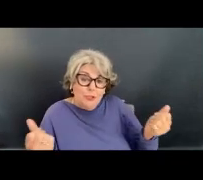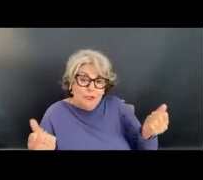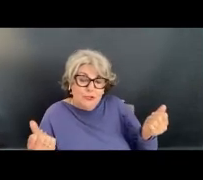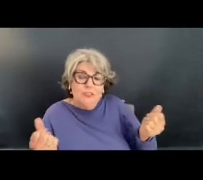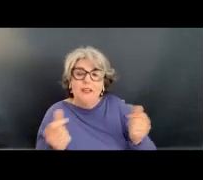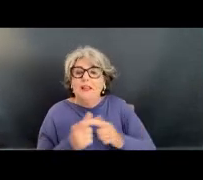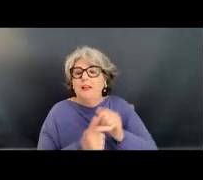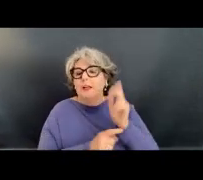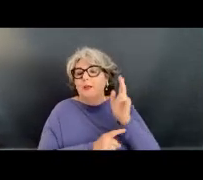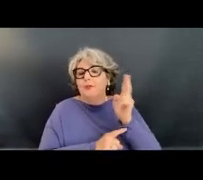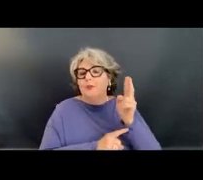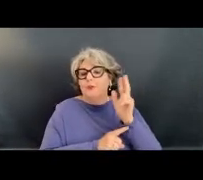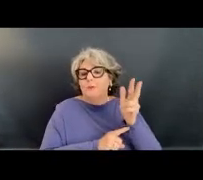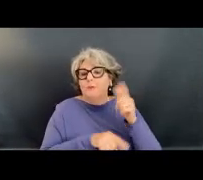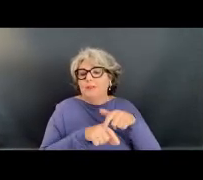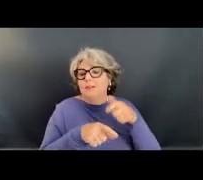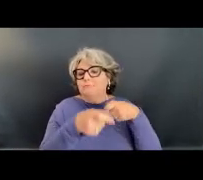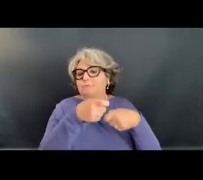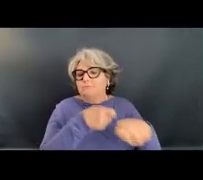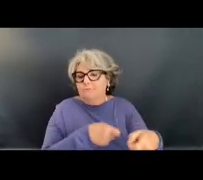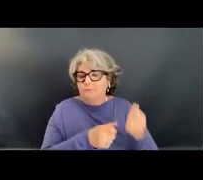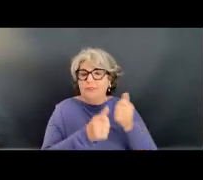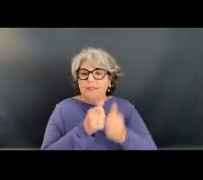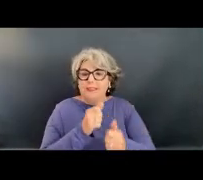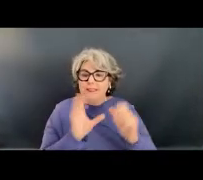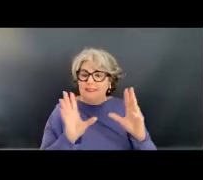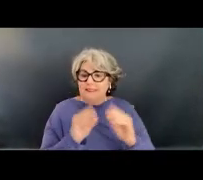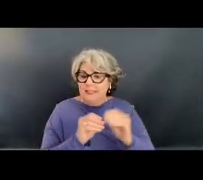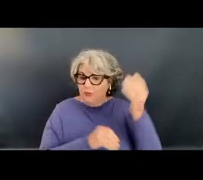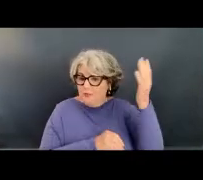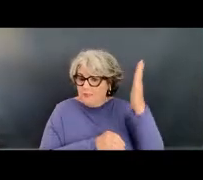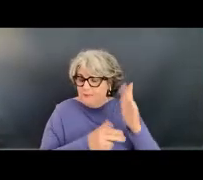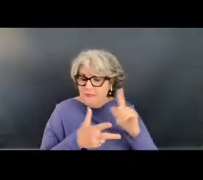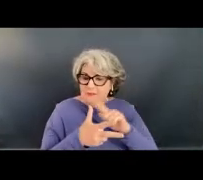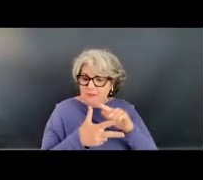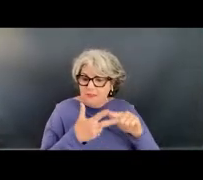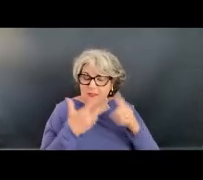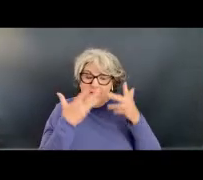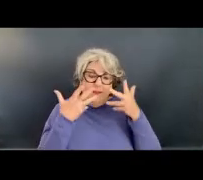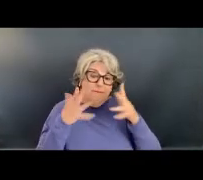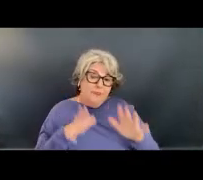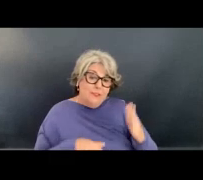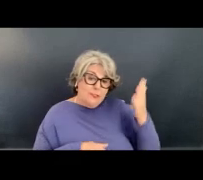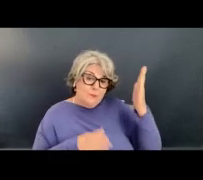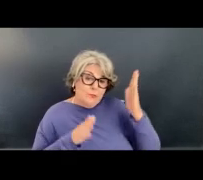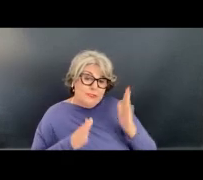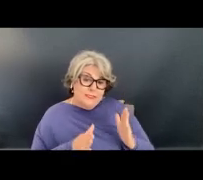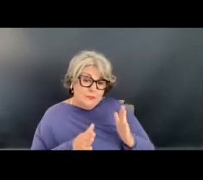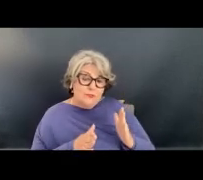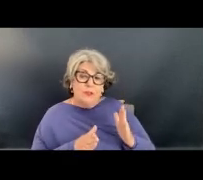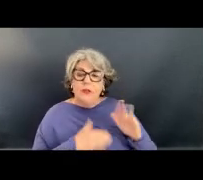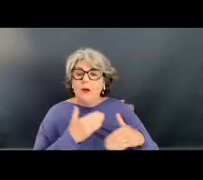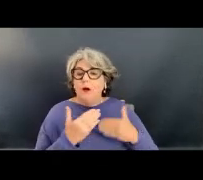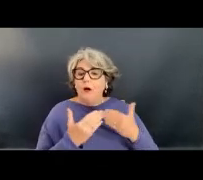minute transition time between each of our session speakers. After each presenter goes, we will bring all presenters back